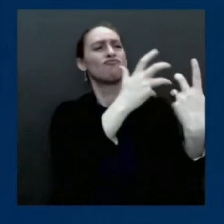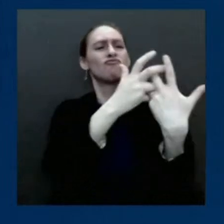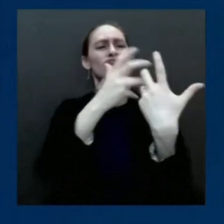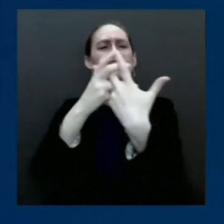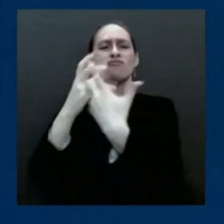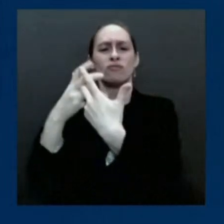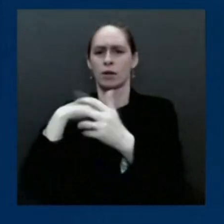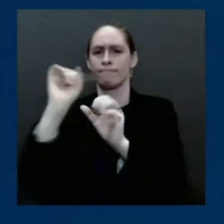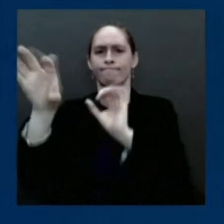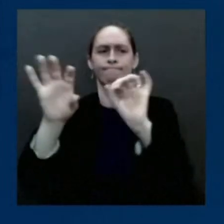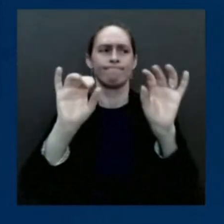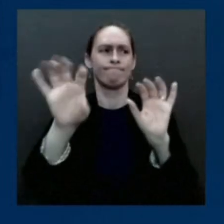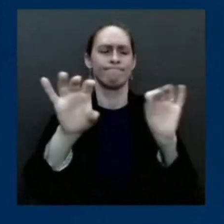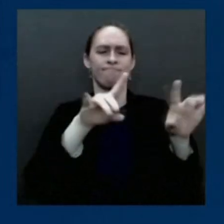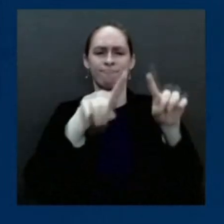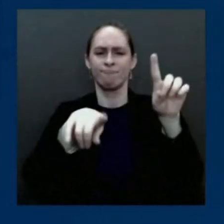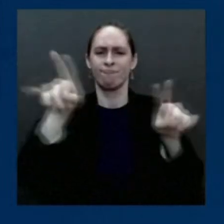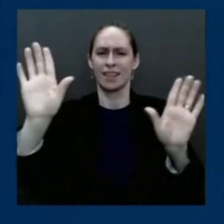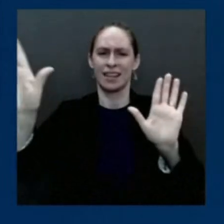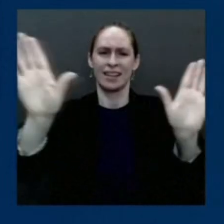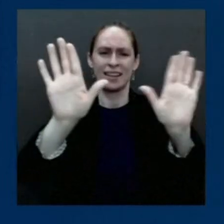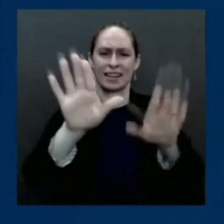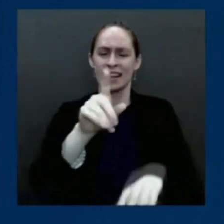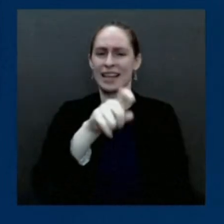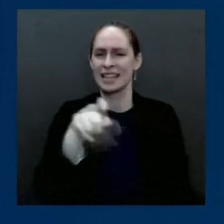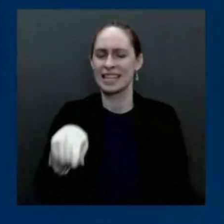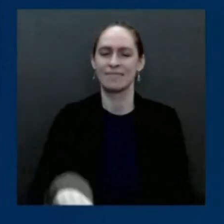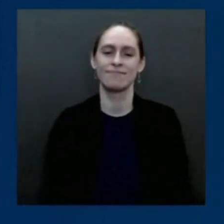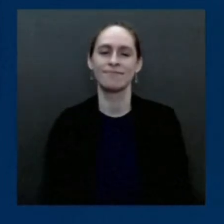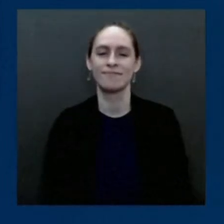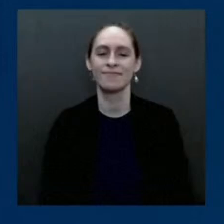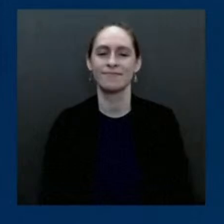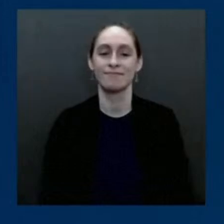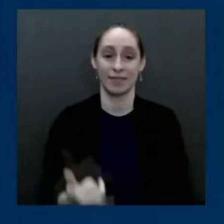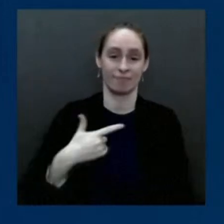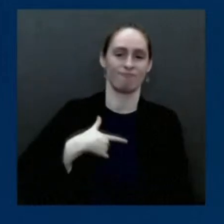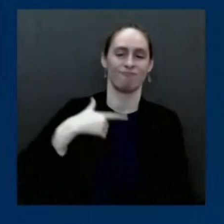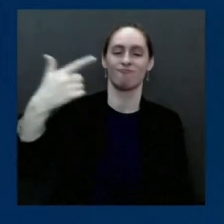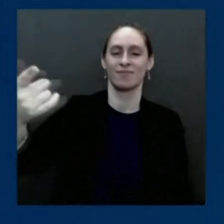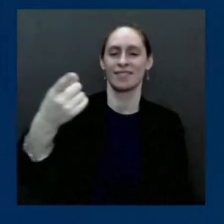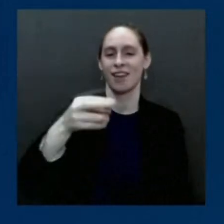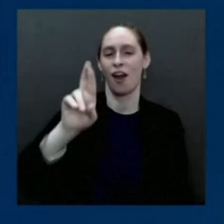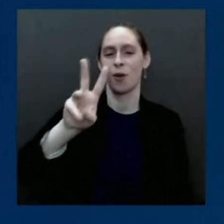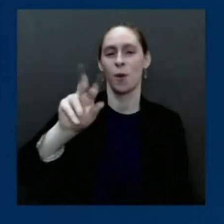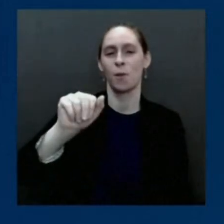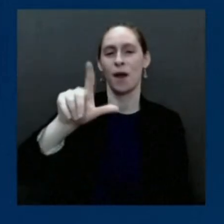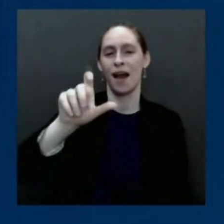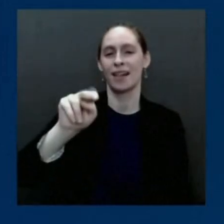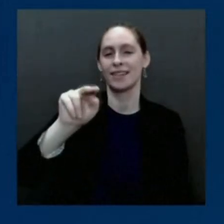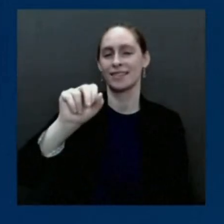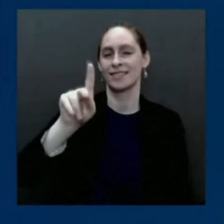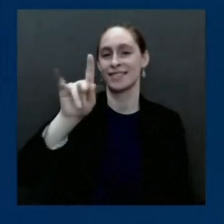AGGRESSIVELY TO ADDRESS IN THE DAYS AND WEEKS AHEAD. SO WITH THAT HEADING OVER TO